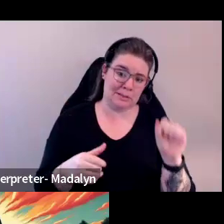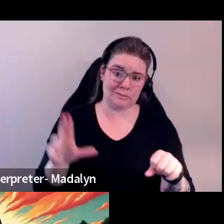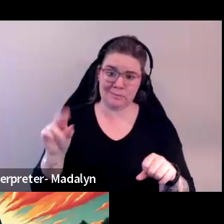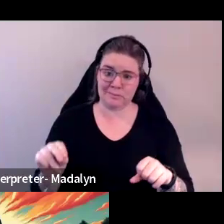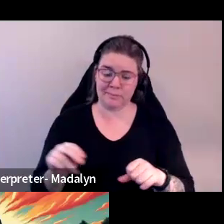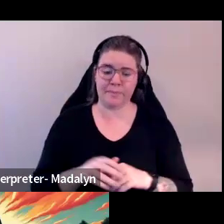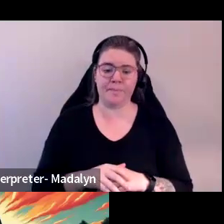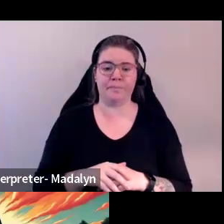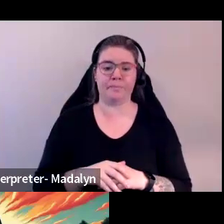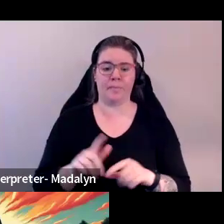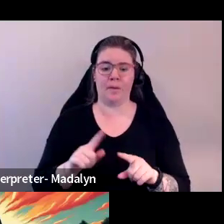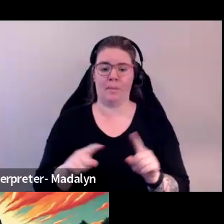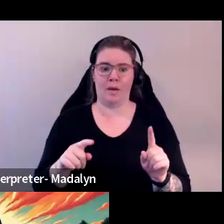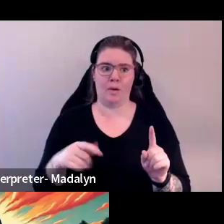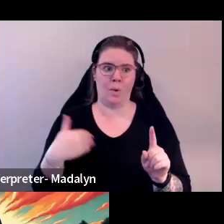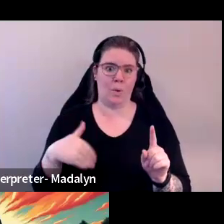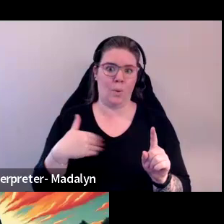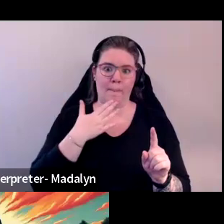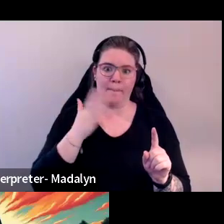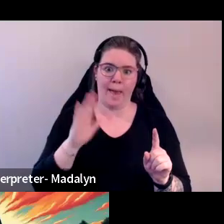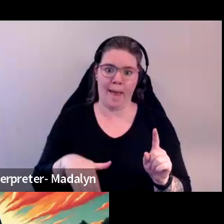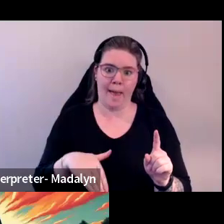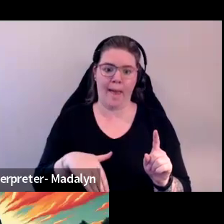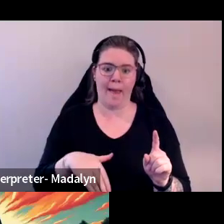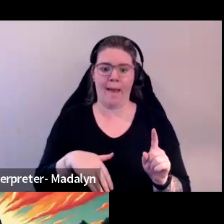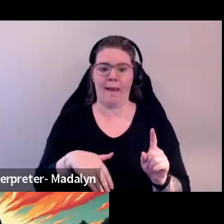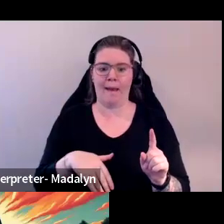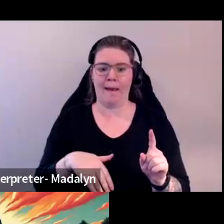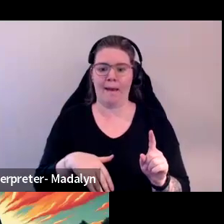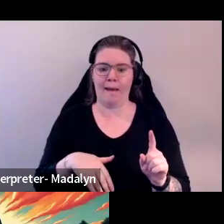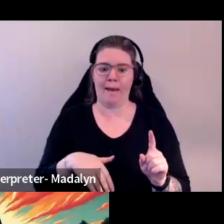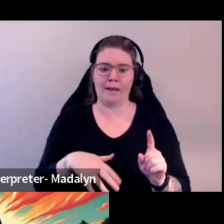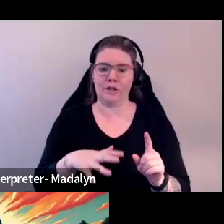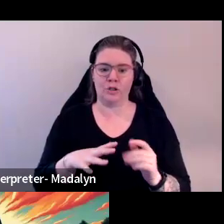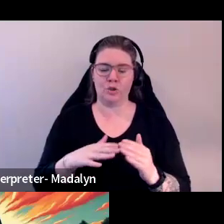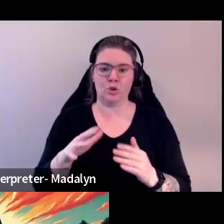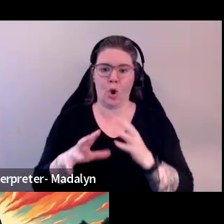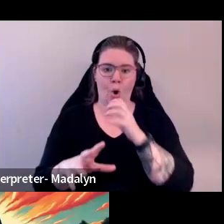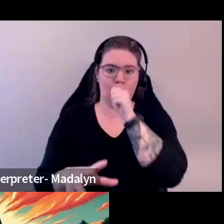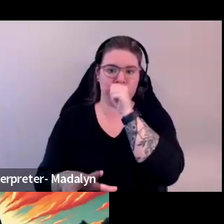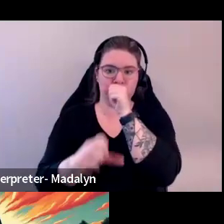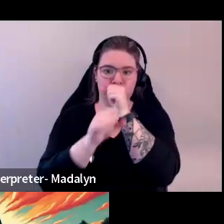Tom Olin: it's so bad. Private equity is so bad and it's so secretive, and we don't know who owns what